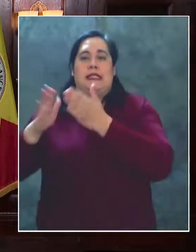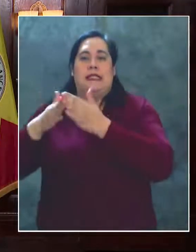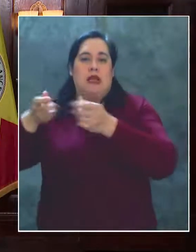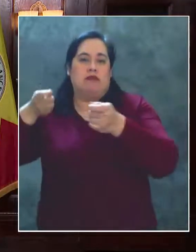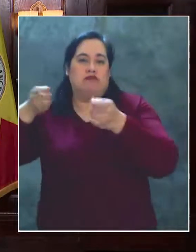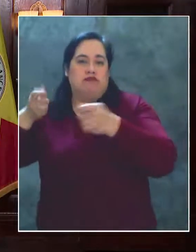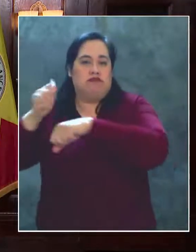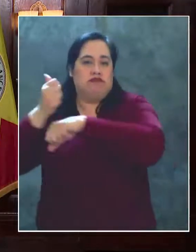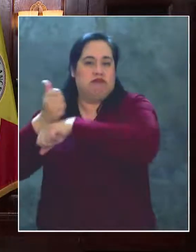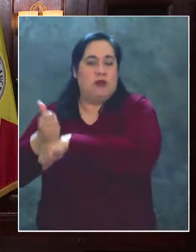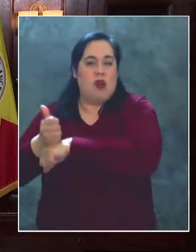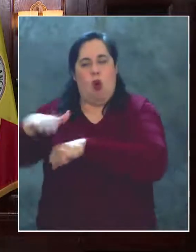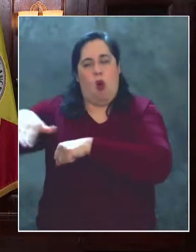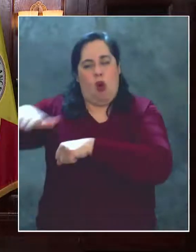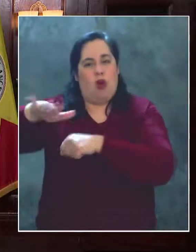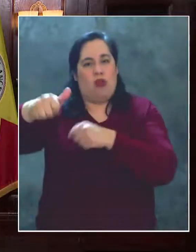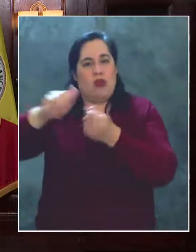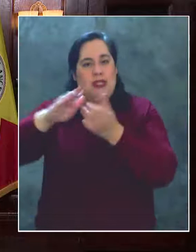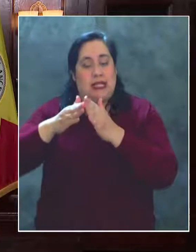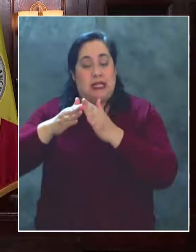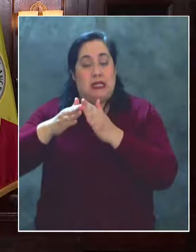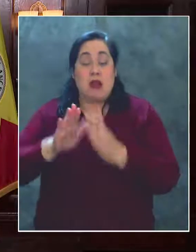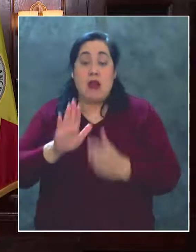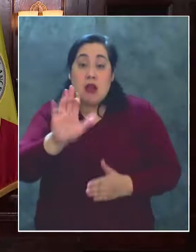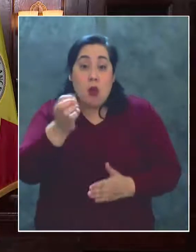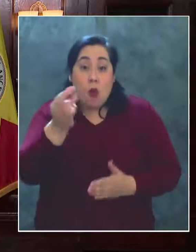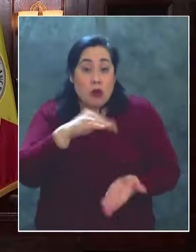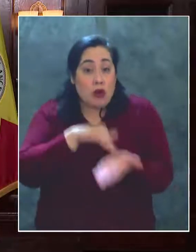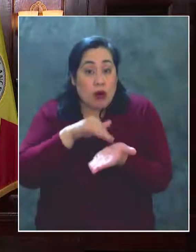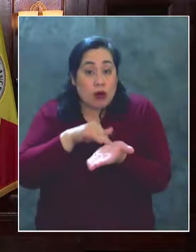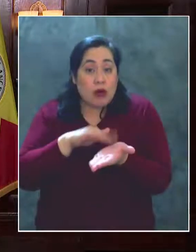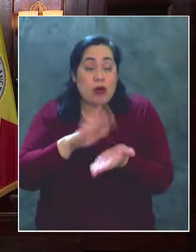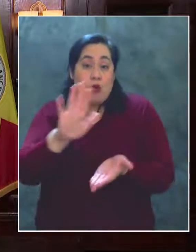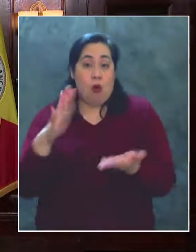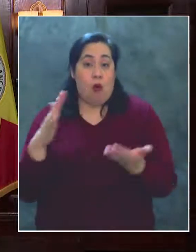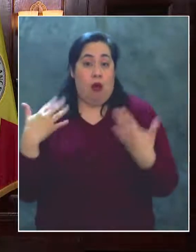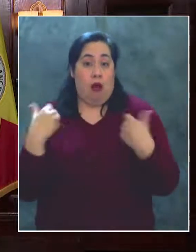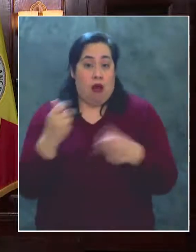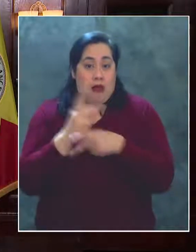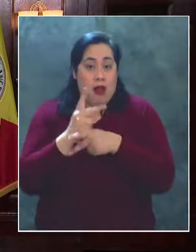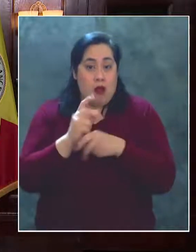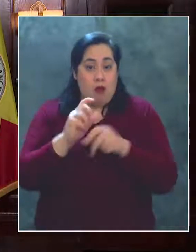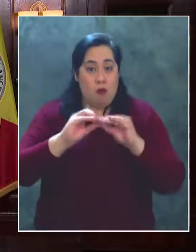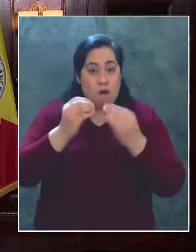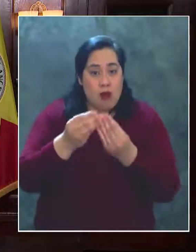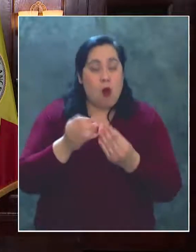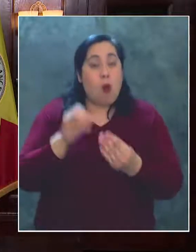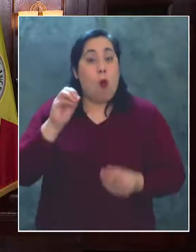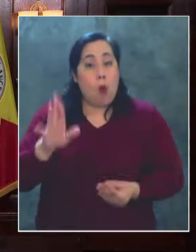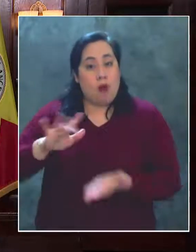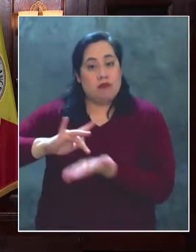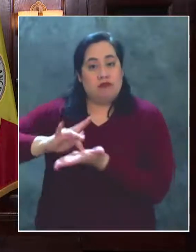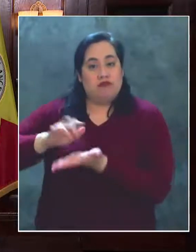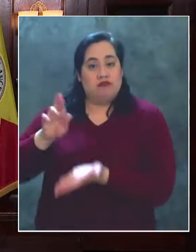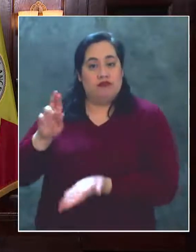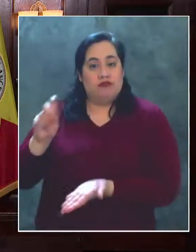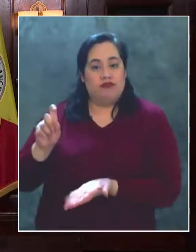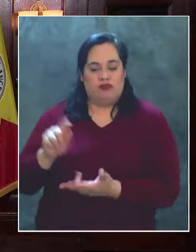CITIES AROUND. BY YOUR OWN DOCTOR OR HEALTHCARE PROVIDERS OR AT A